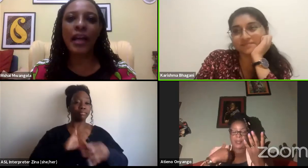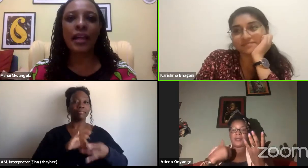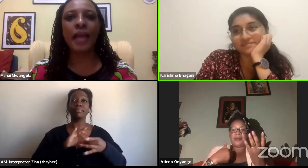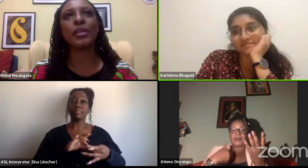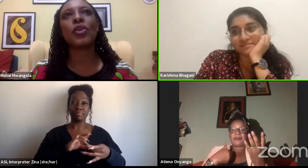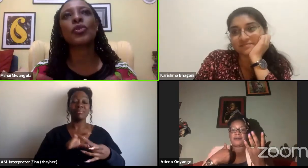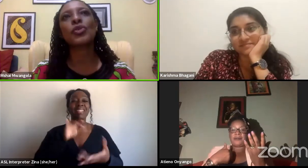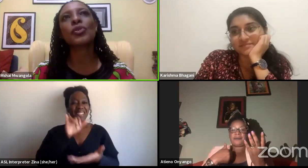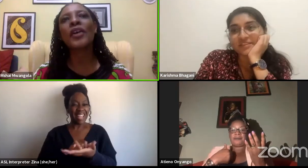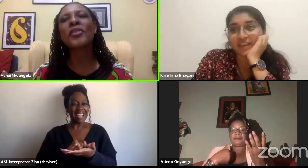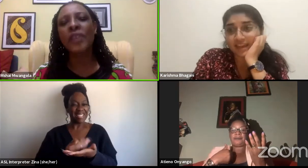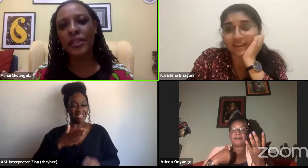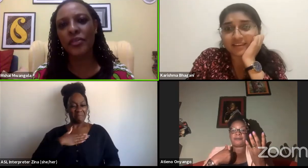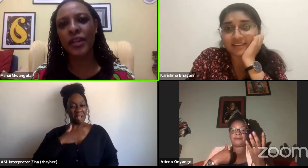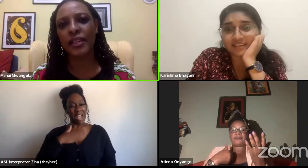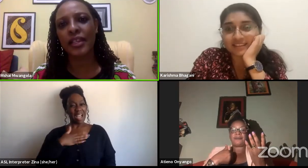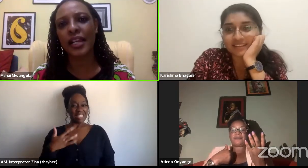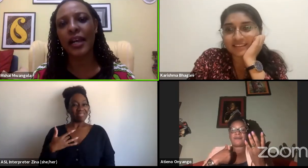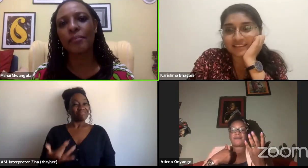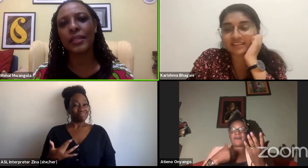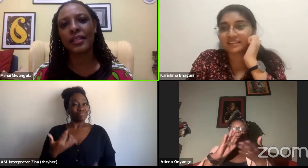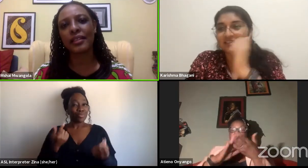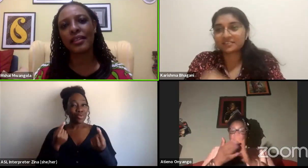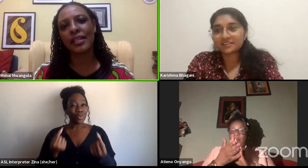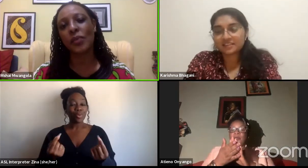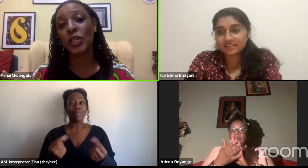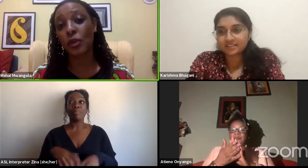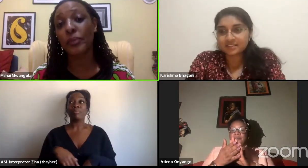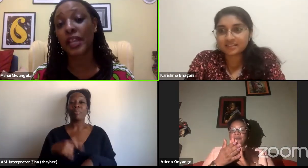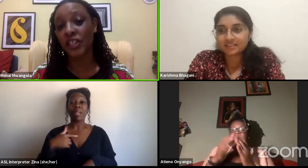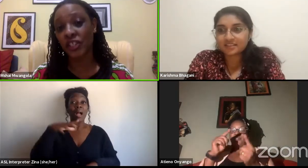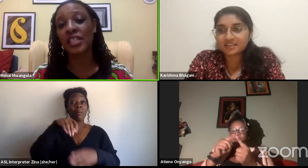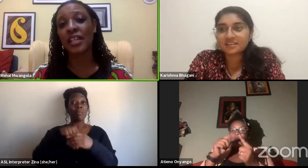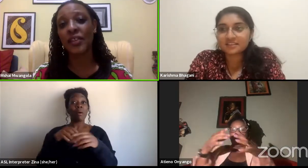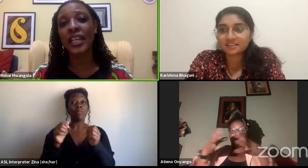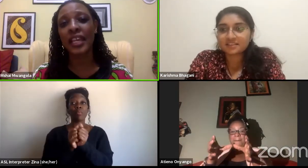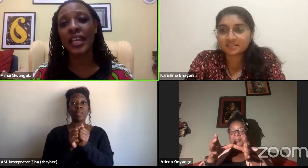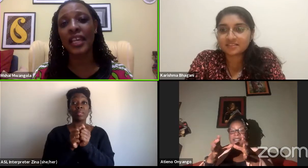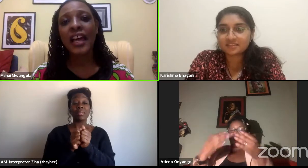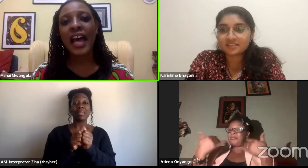I belonged to a great, great theater company, Theatre Workshop Productions here in Kenya.